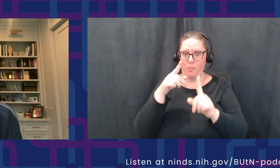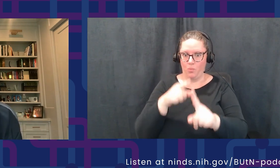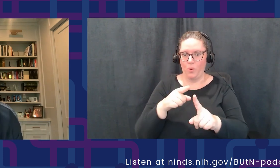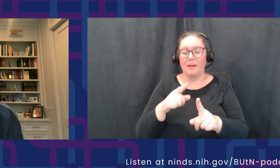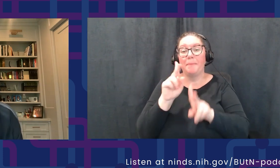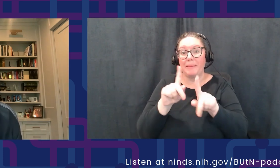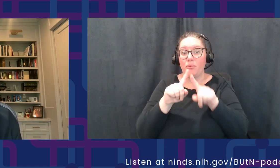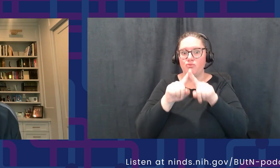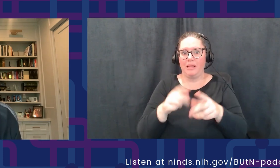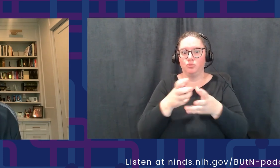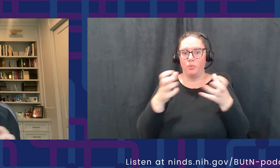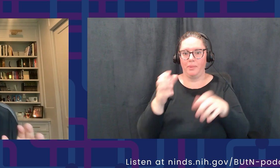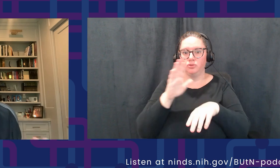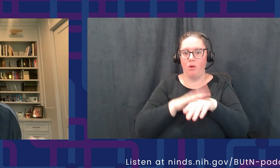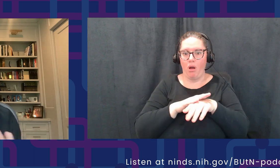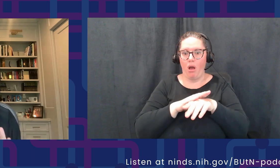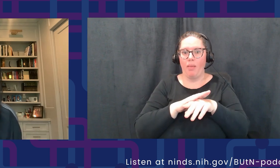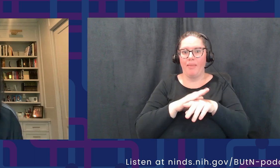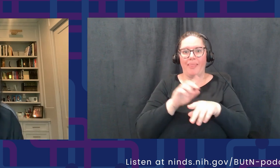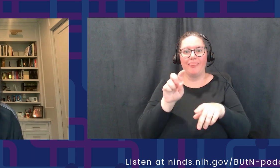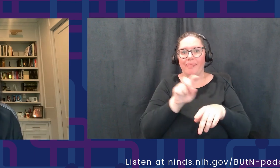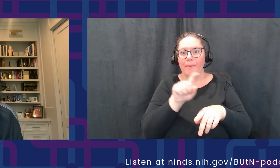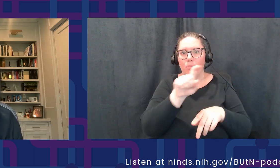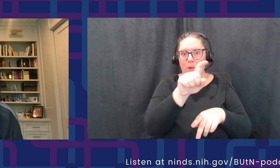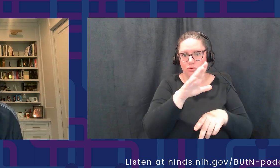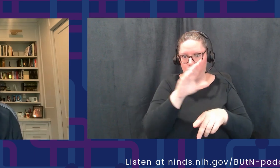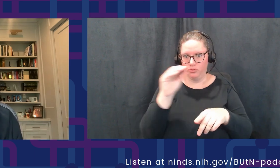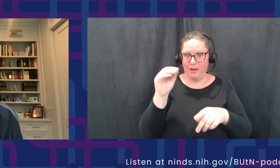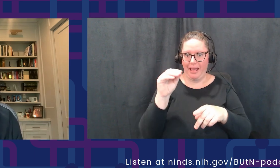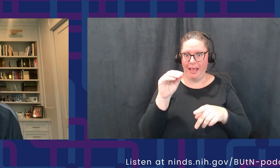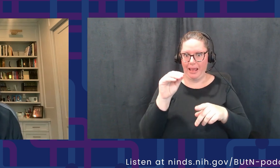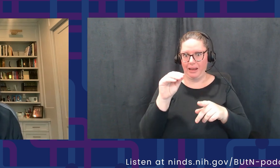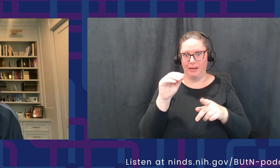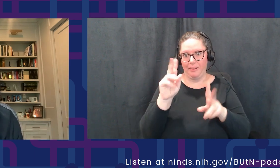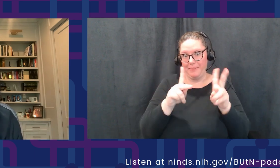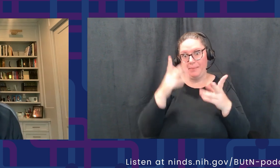much on the pointer and the cursor, and very few people really know how to use it effectively.